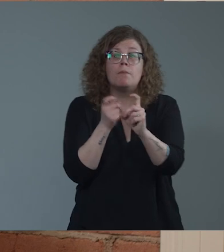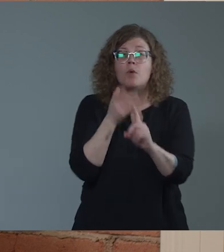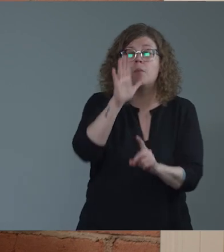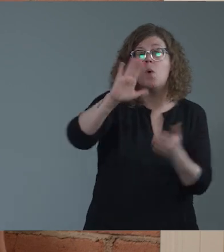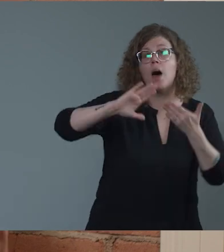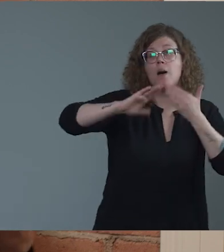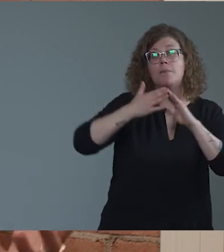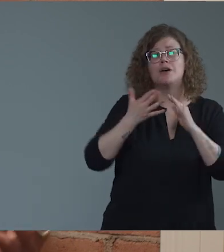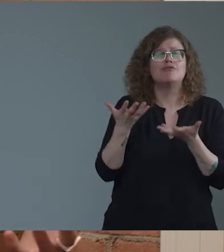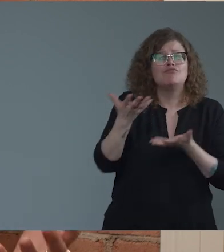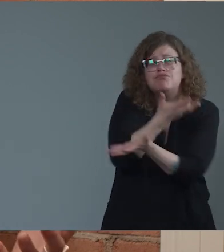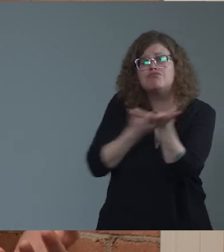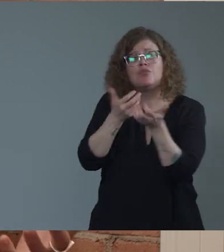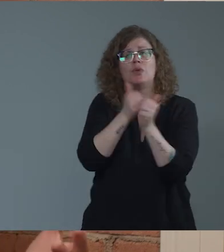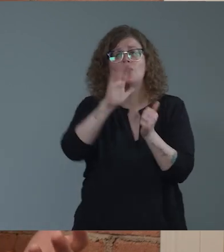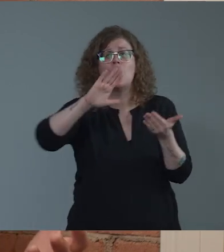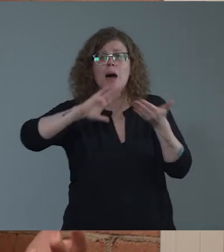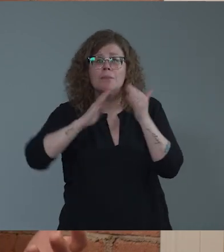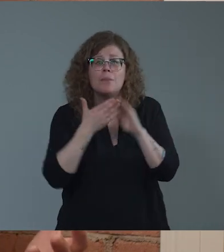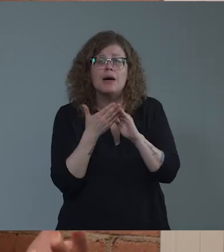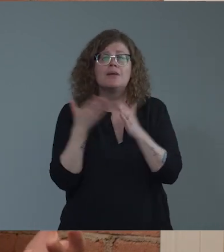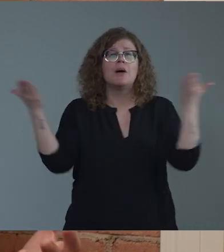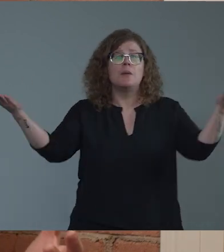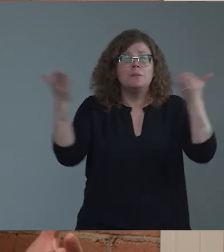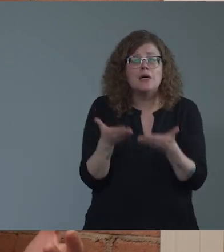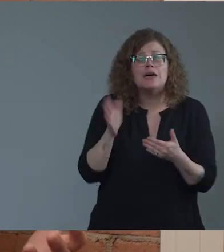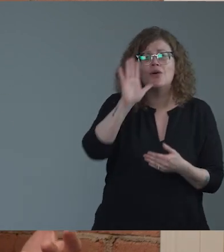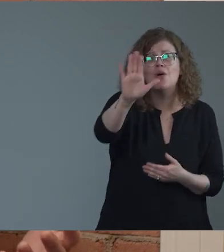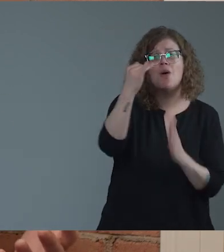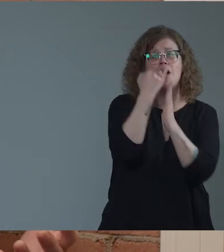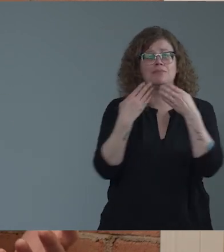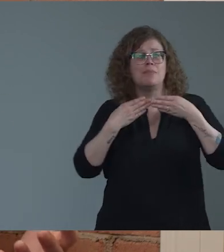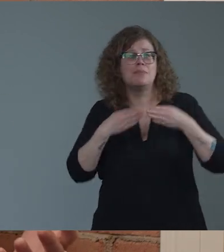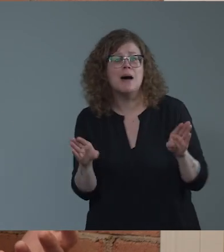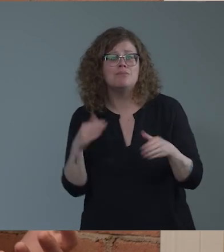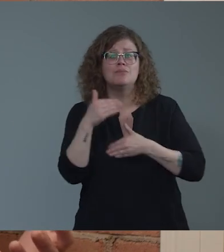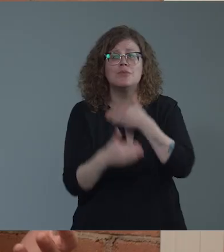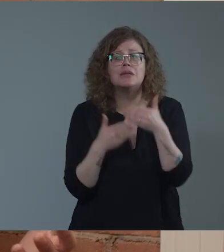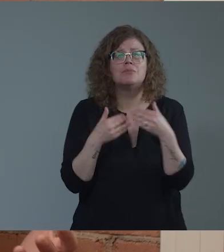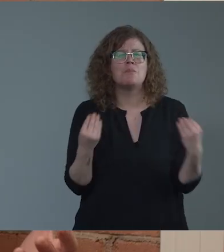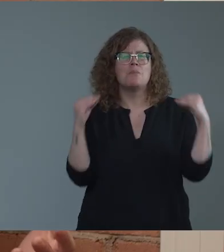So every step along the way and we're going to talk about this a lot as we start to explore each of these steps in the public art process,